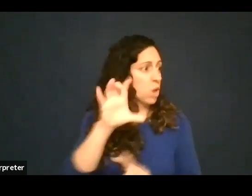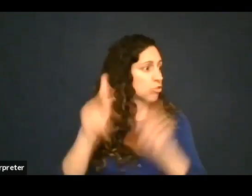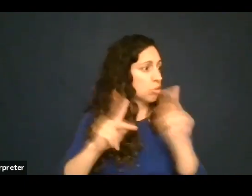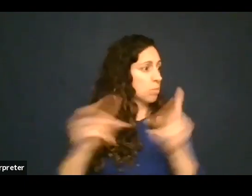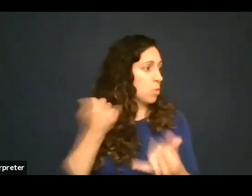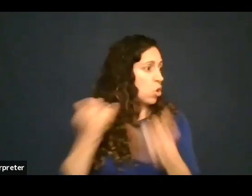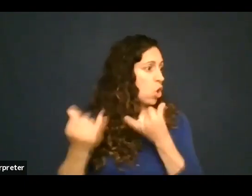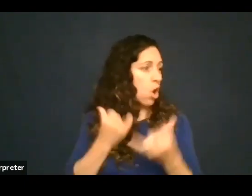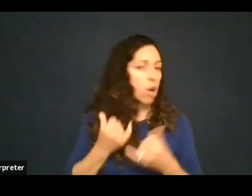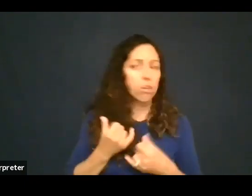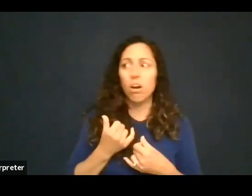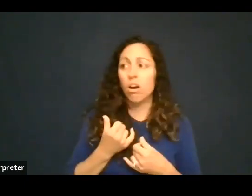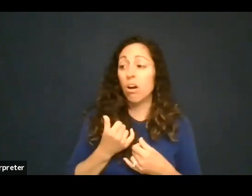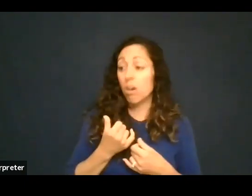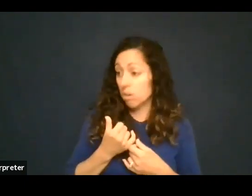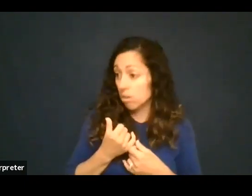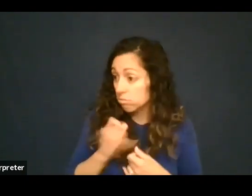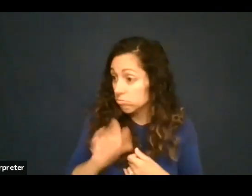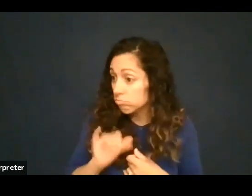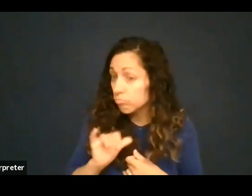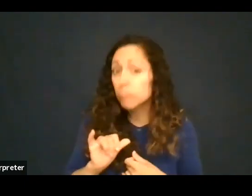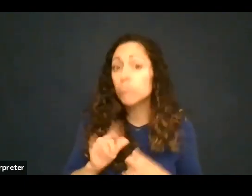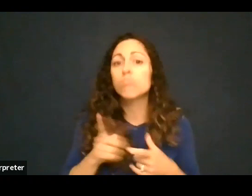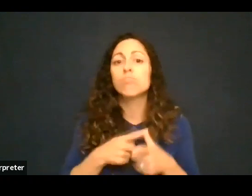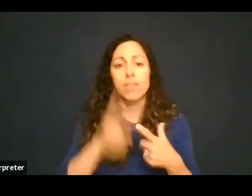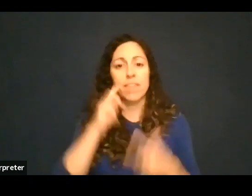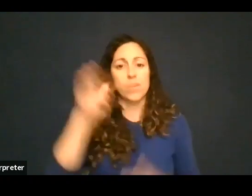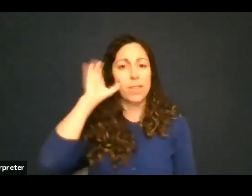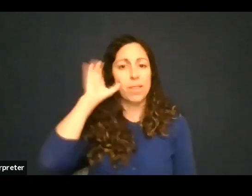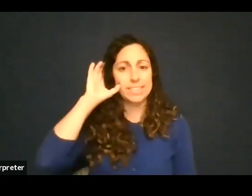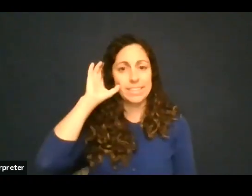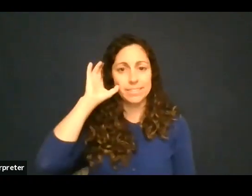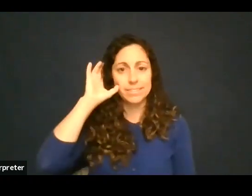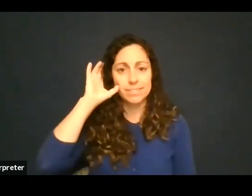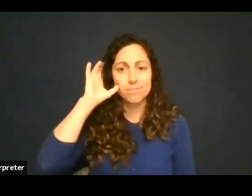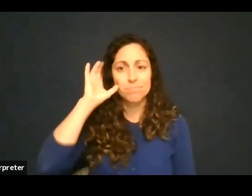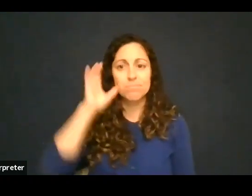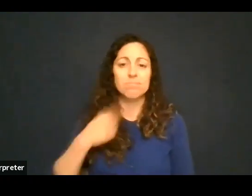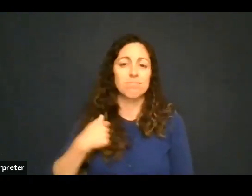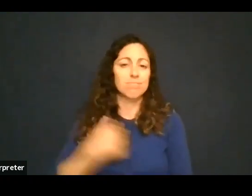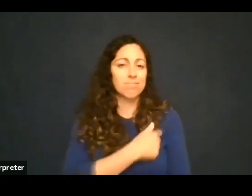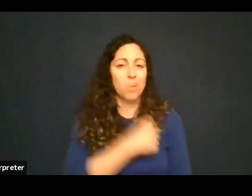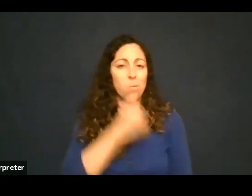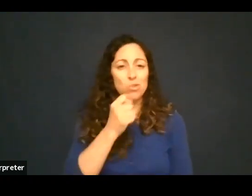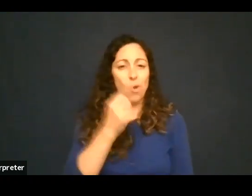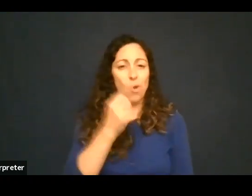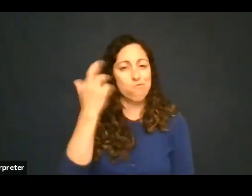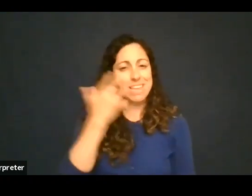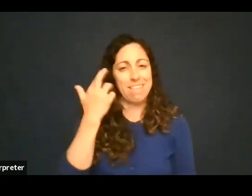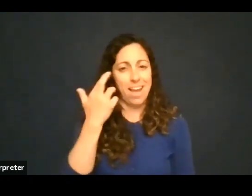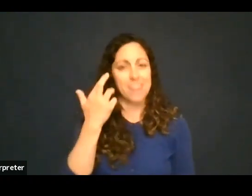And I don't think we take that as seriously as we should. And we need to remember that our representatives work for us.